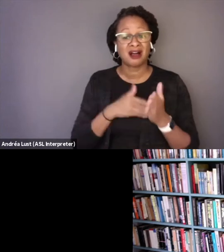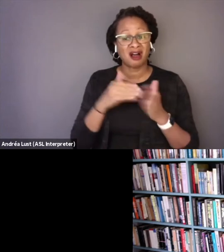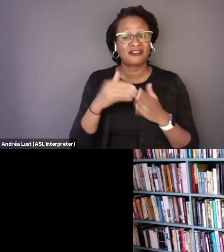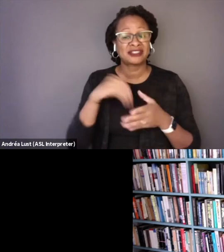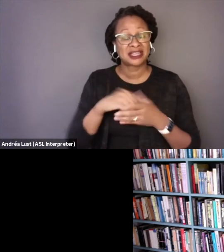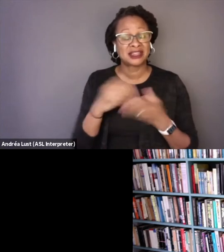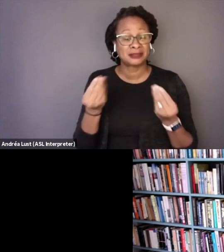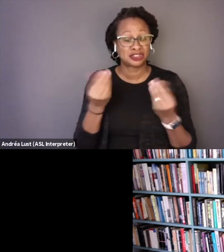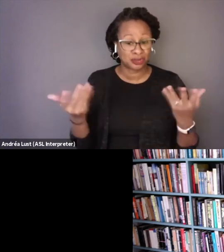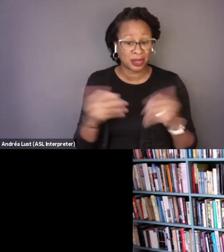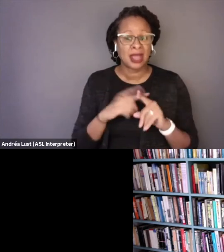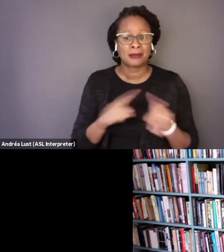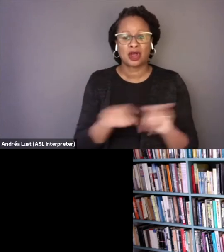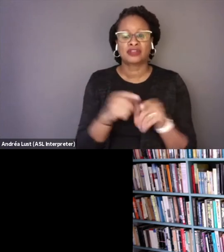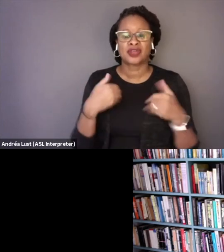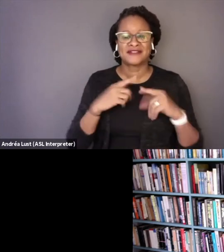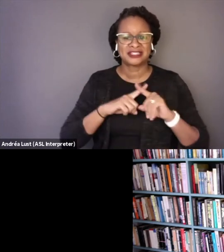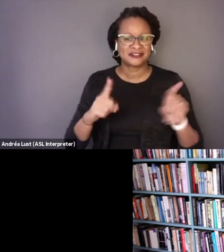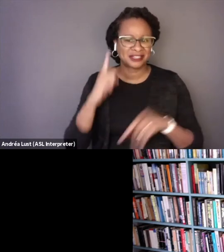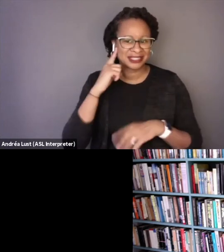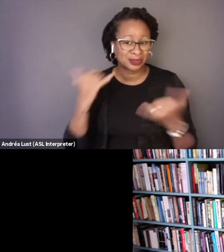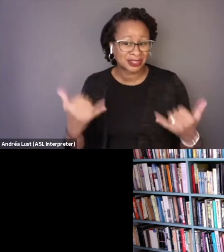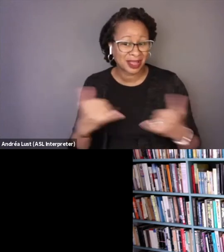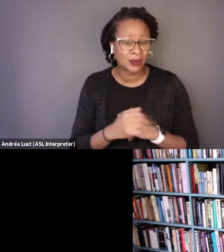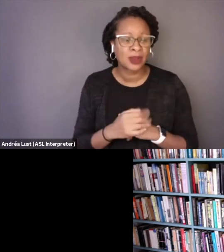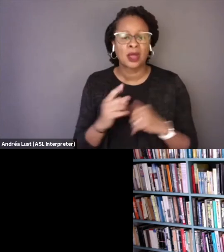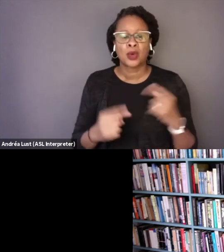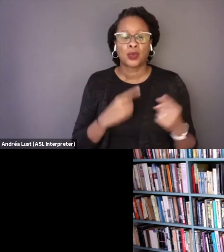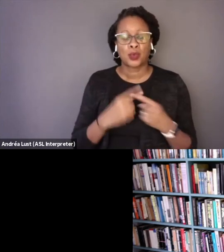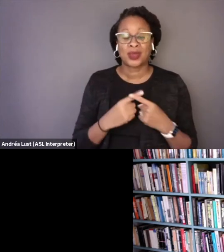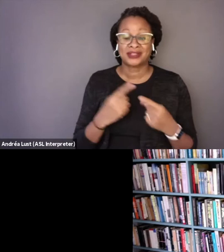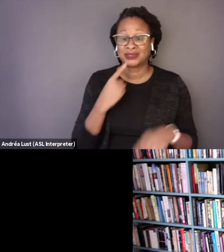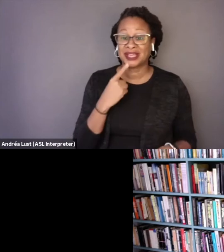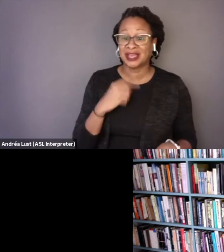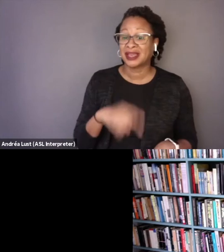but it also has a different resonance now, when as you say there's much more reporting,